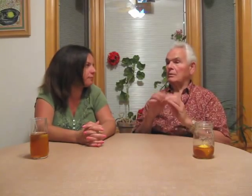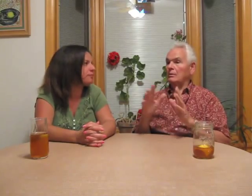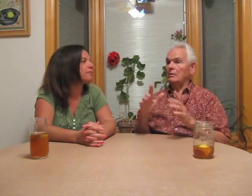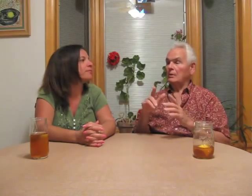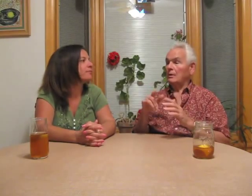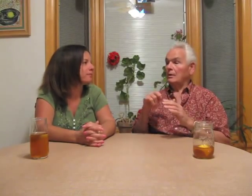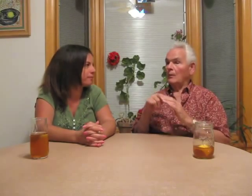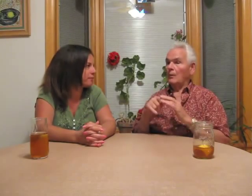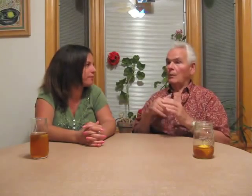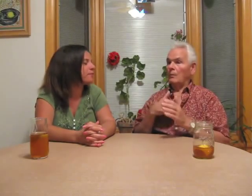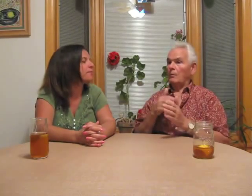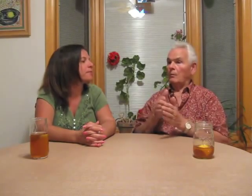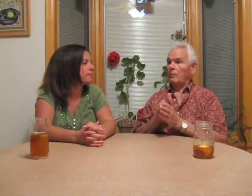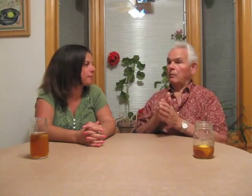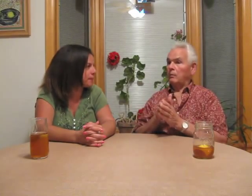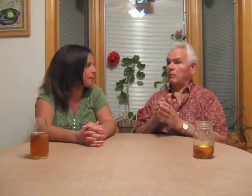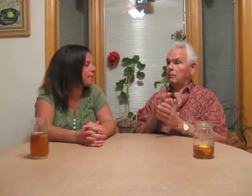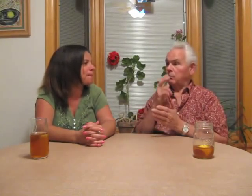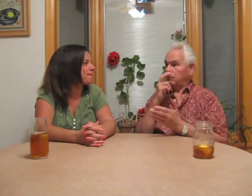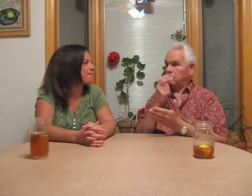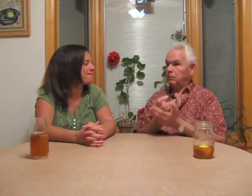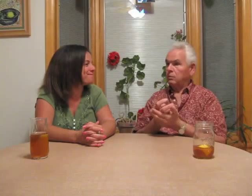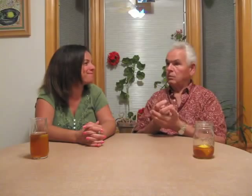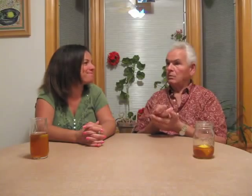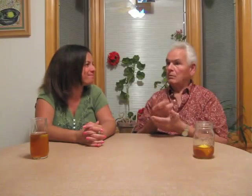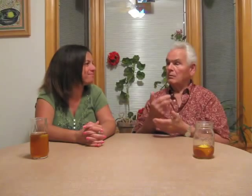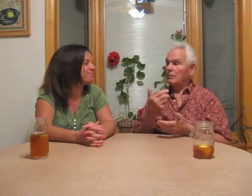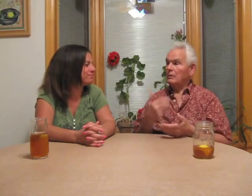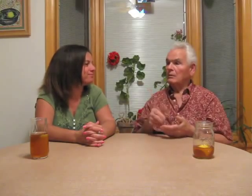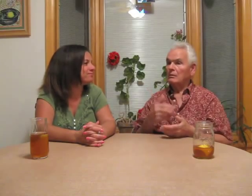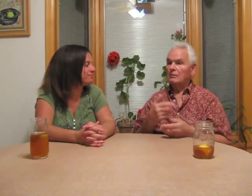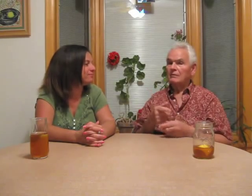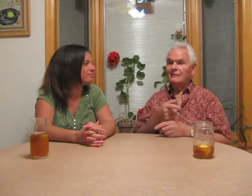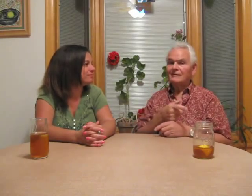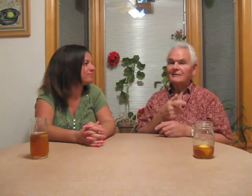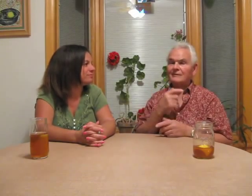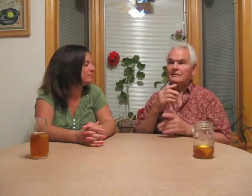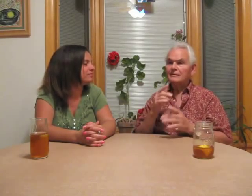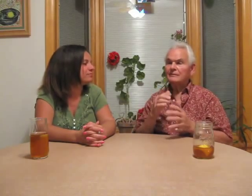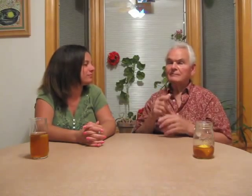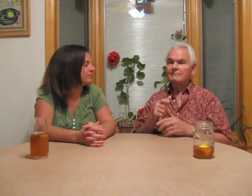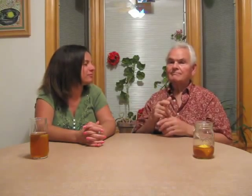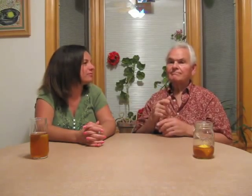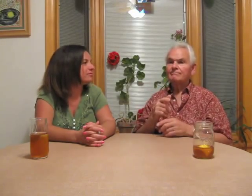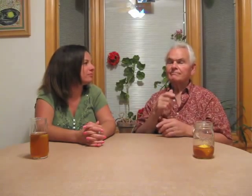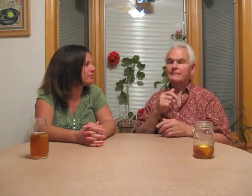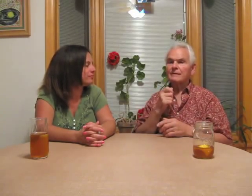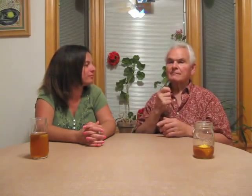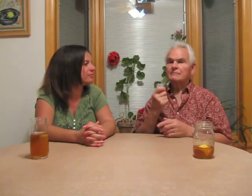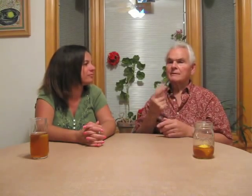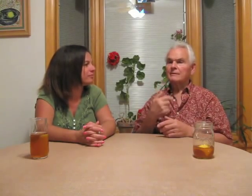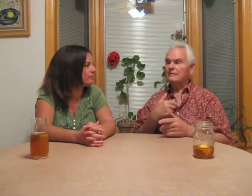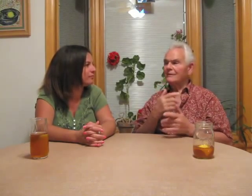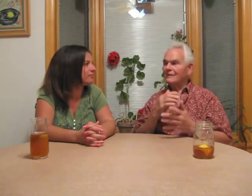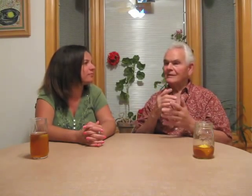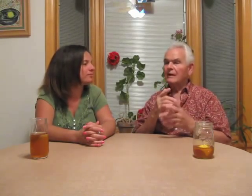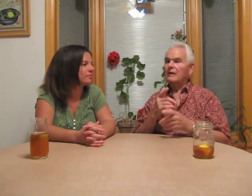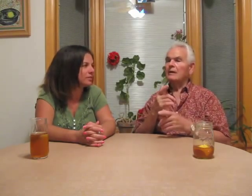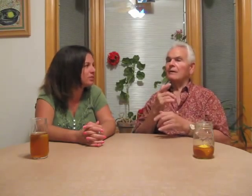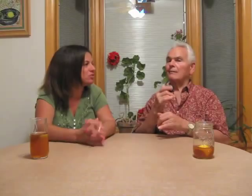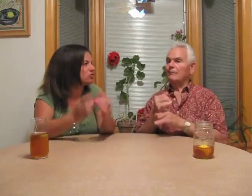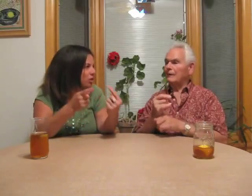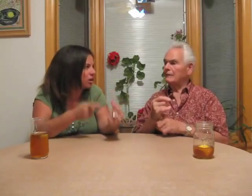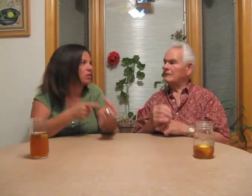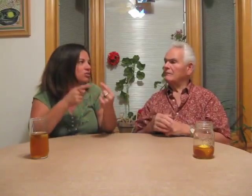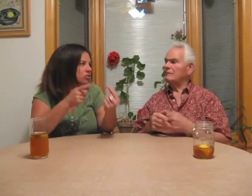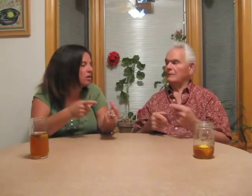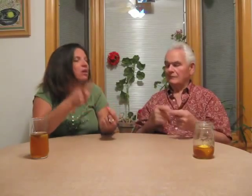With Deaf teachers, they are much clearer and I became so motivated that I got into learning so unlike from hearing teachers. I couldn’t understand.